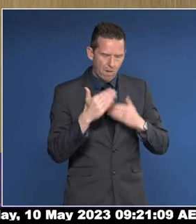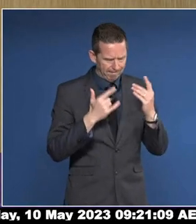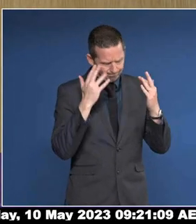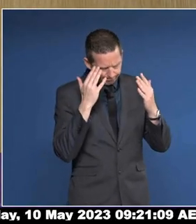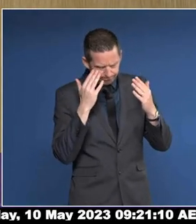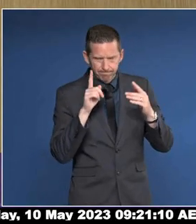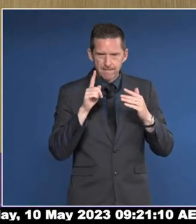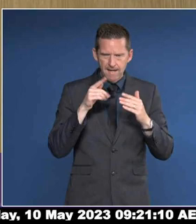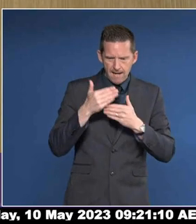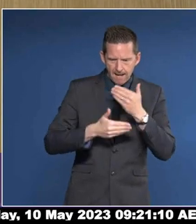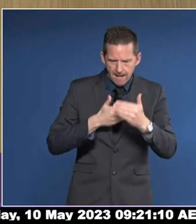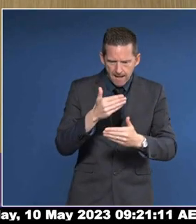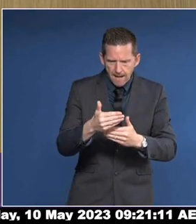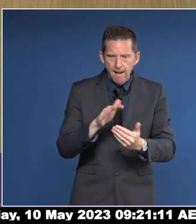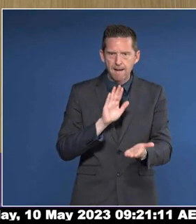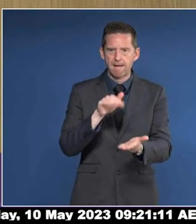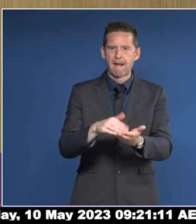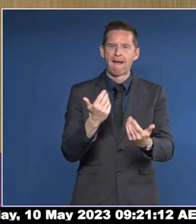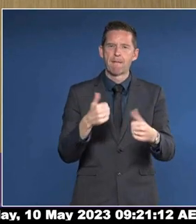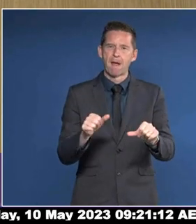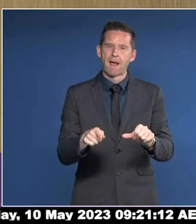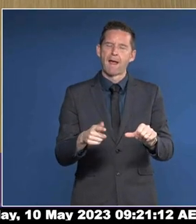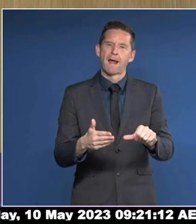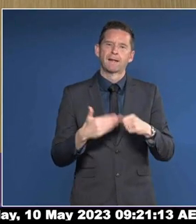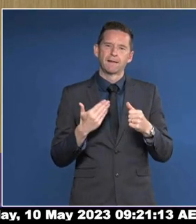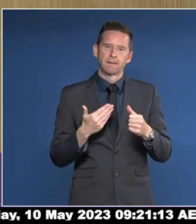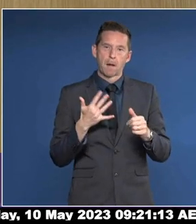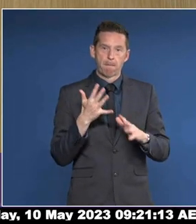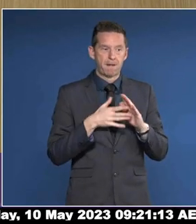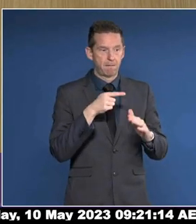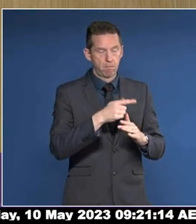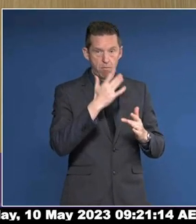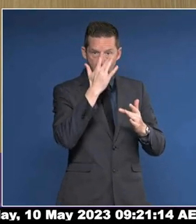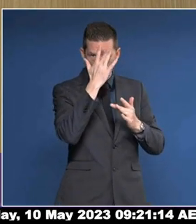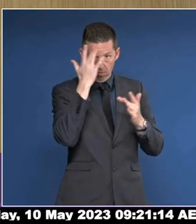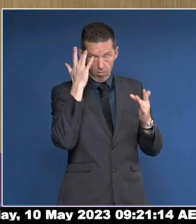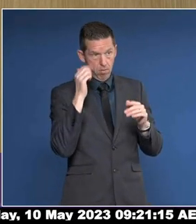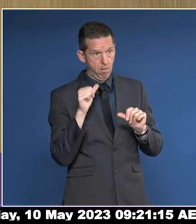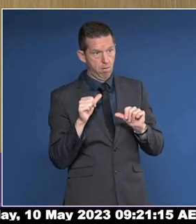reach the answer. So, unconscious bias reflects the mode of thinking which is